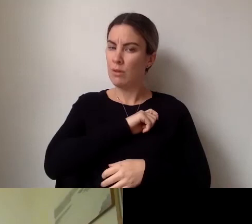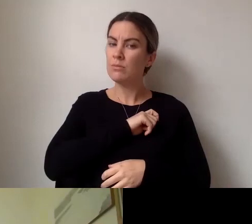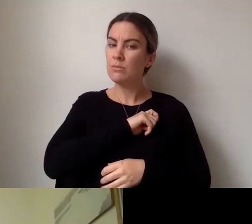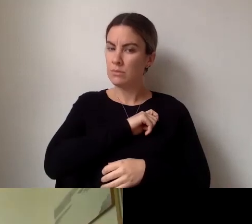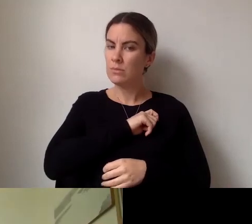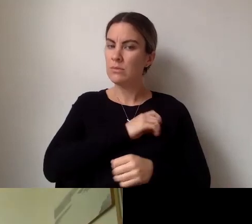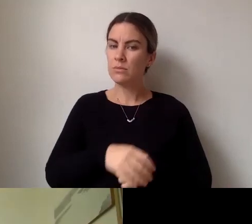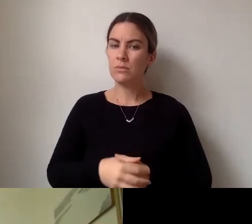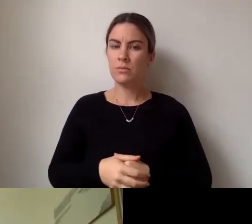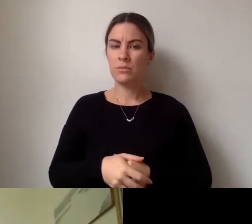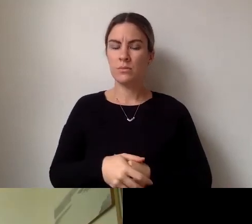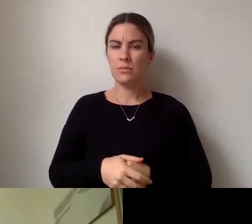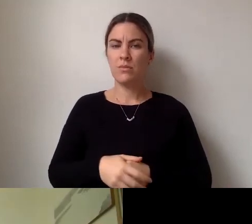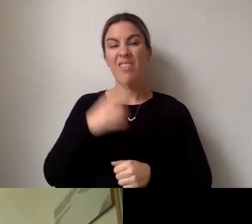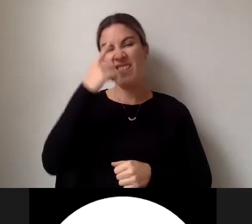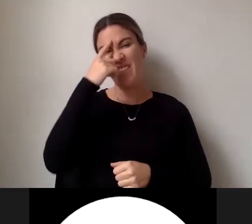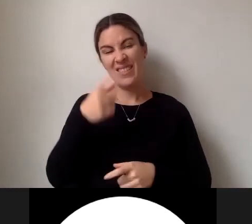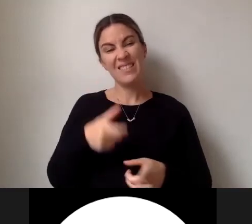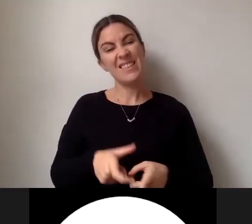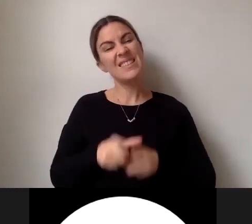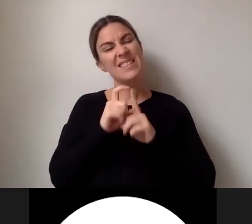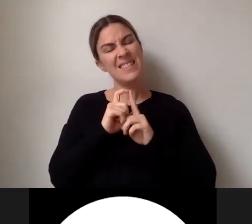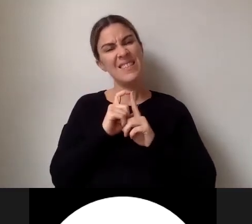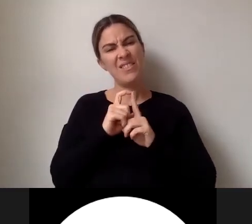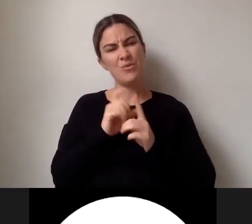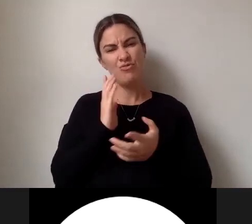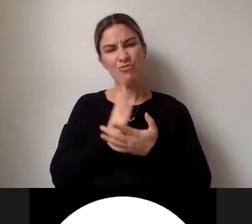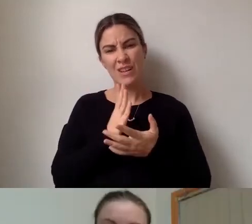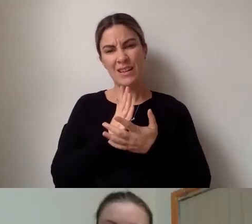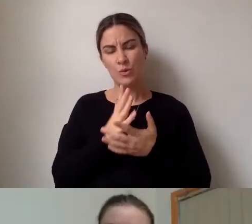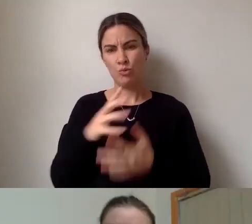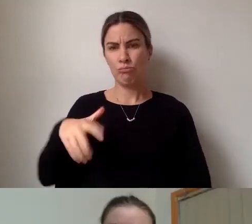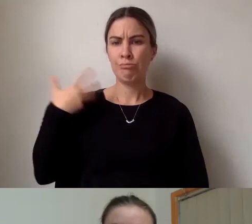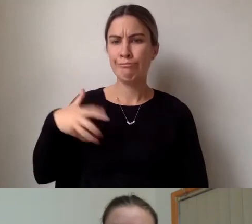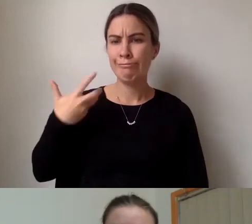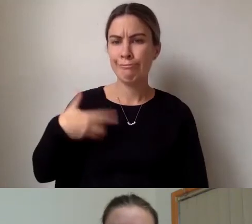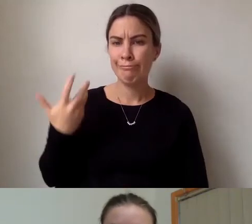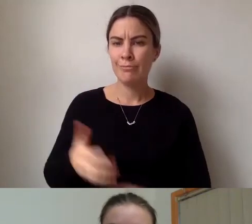I think it's... Yeah. It is difficult to make complaints.